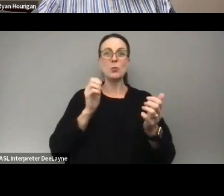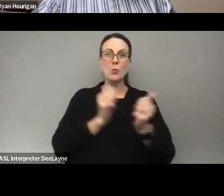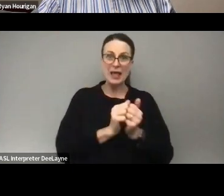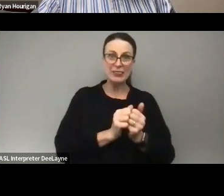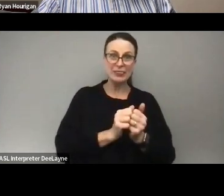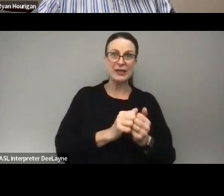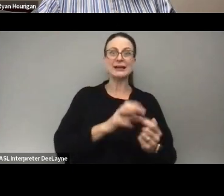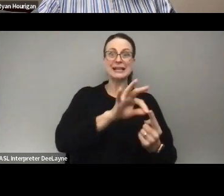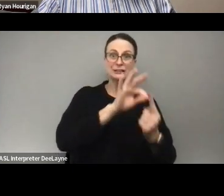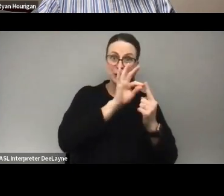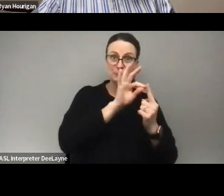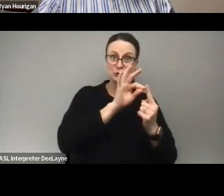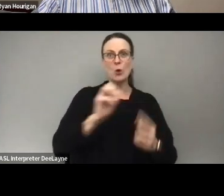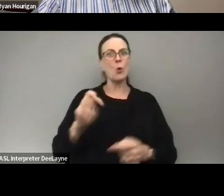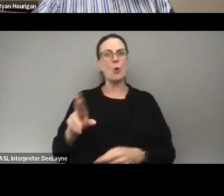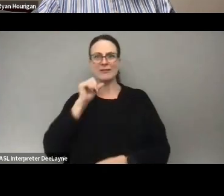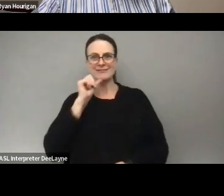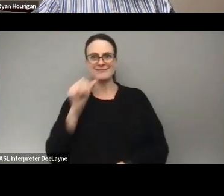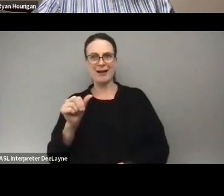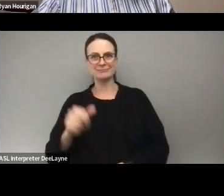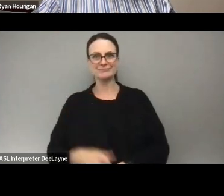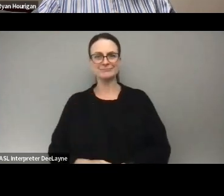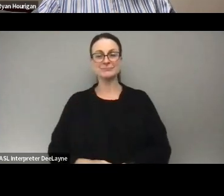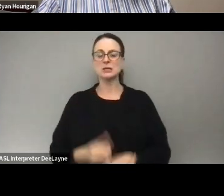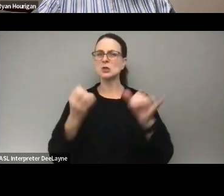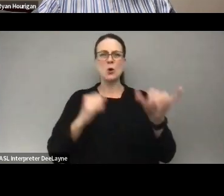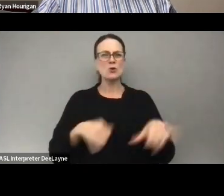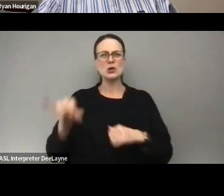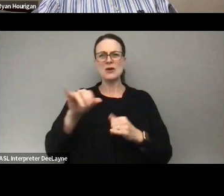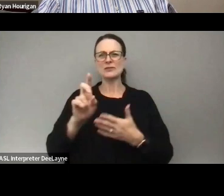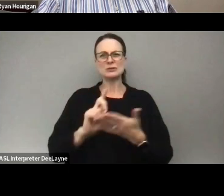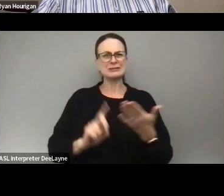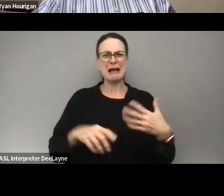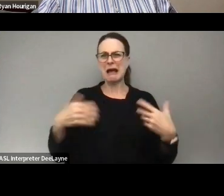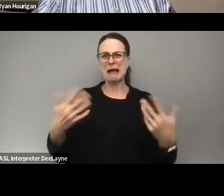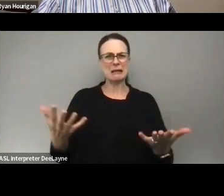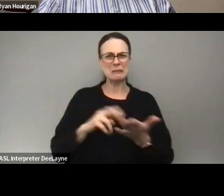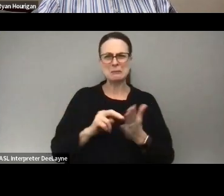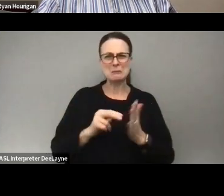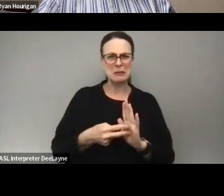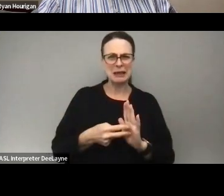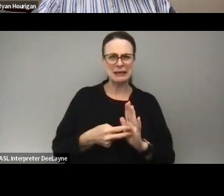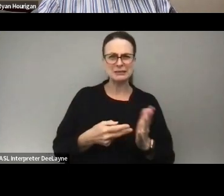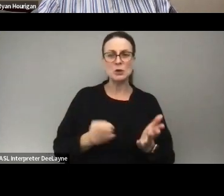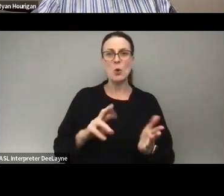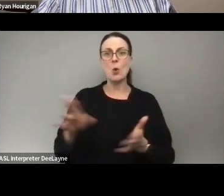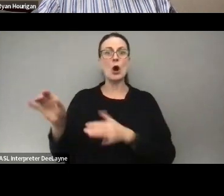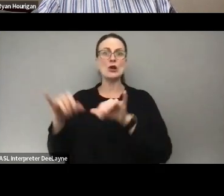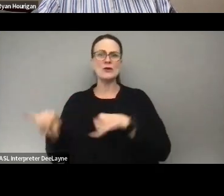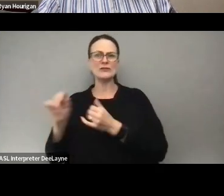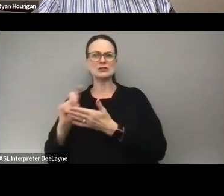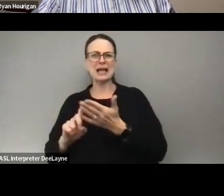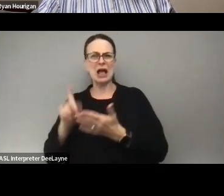So, let's talk about quickly what universal design versus universal design for learning is.